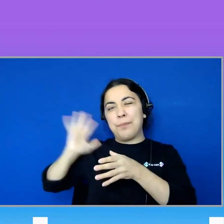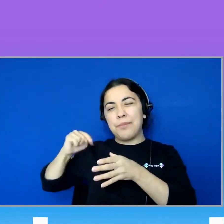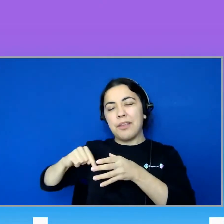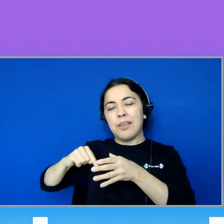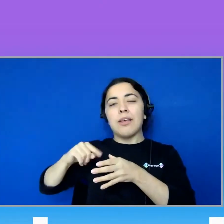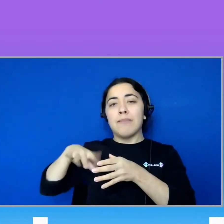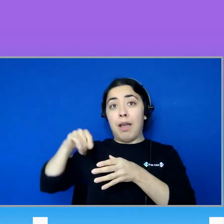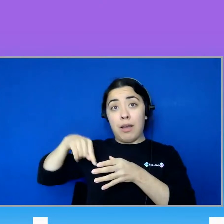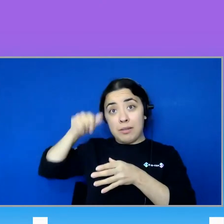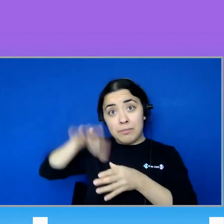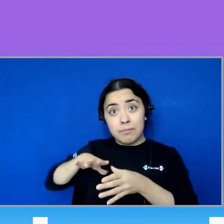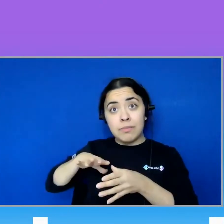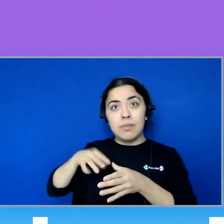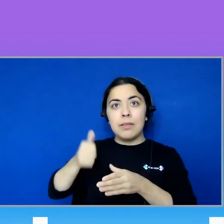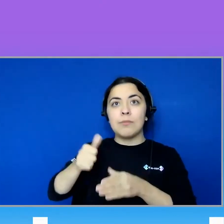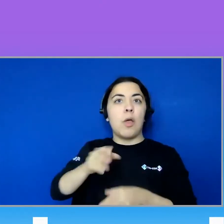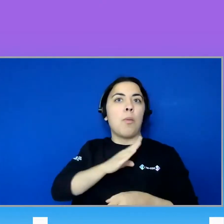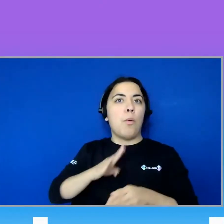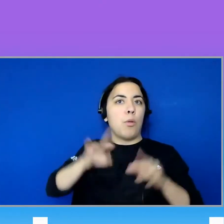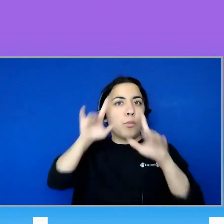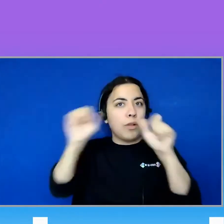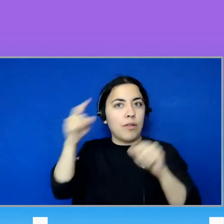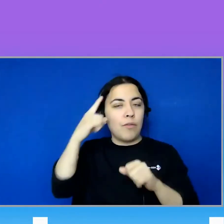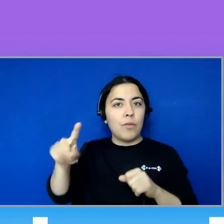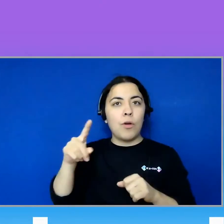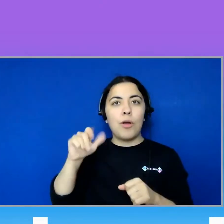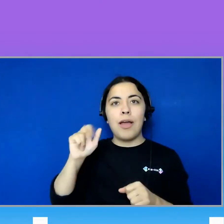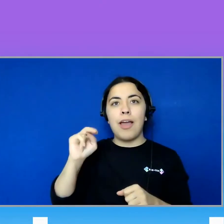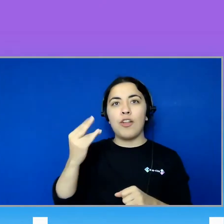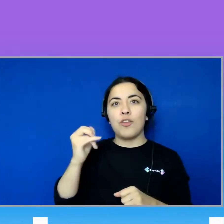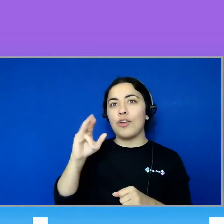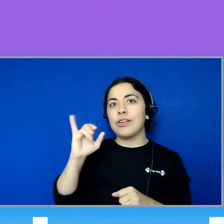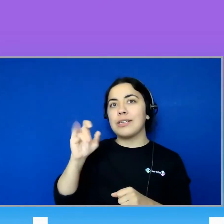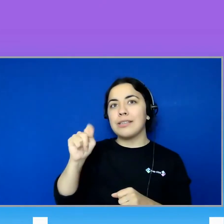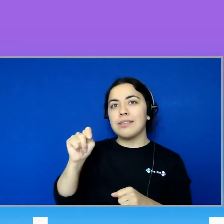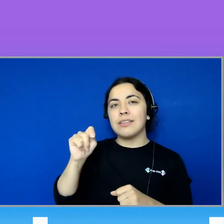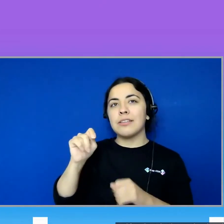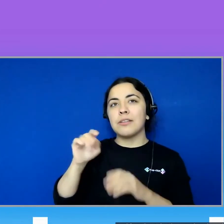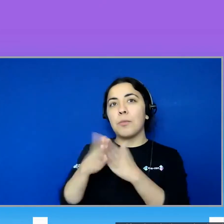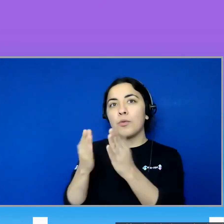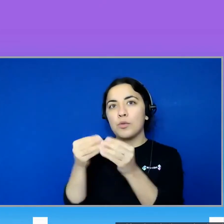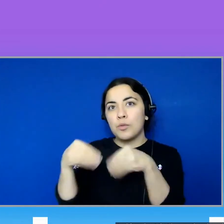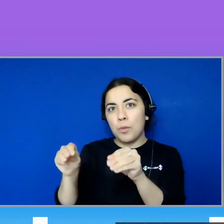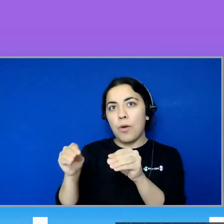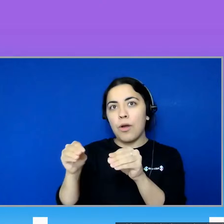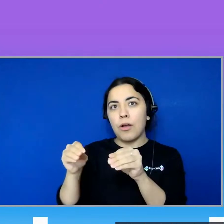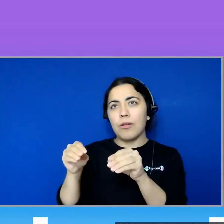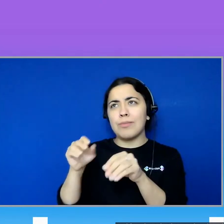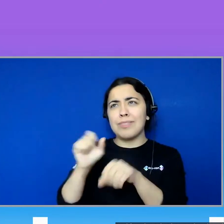that he was the board president of an anarchist bookstore in San